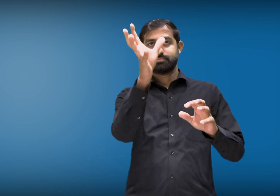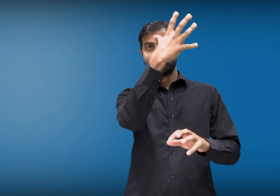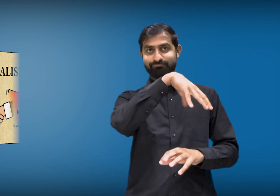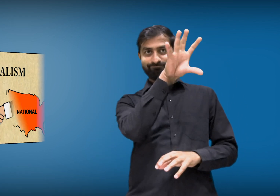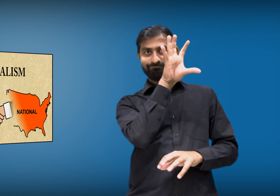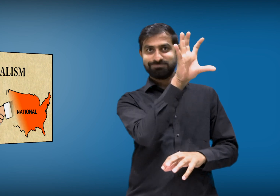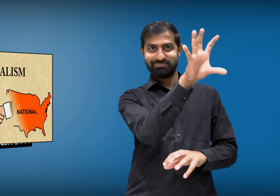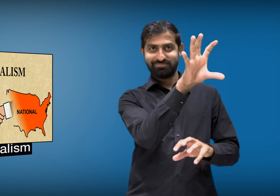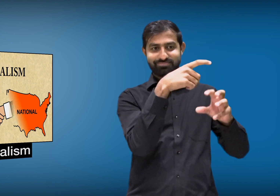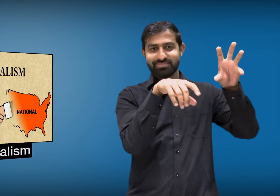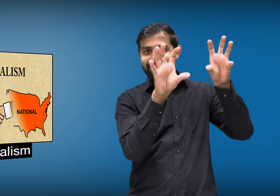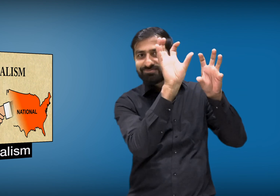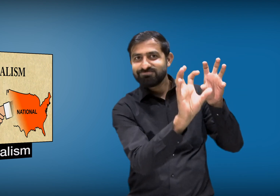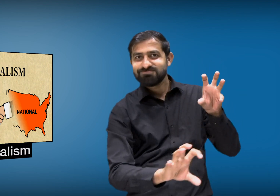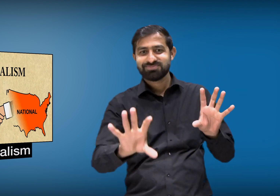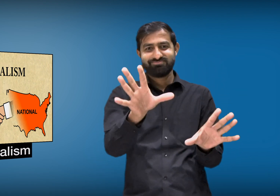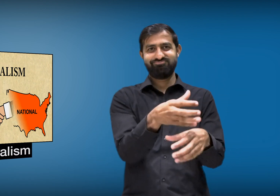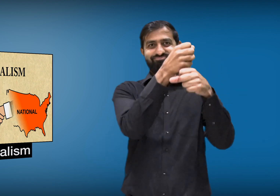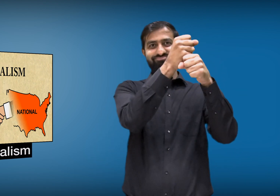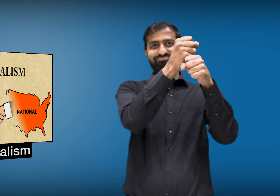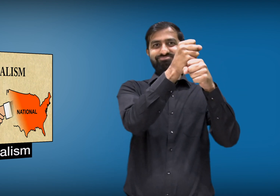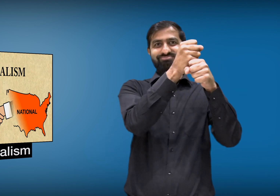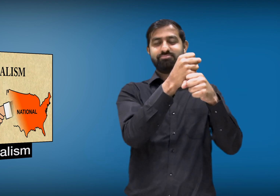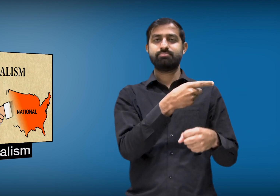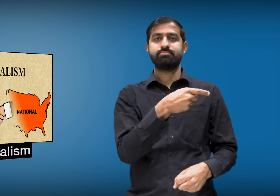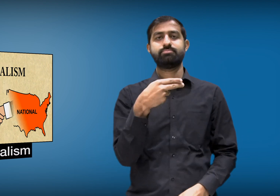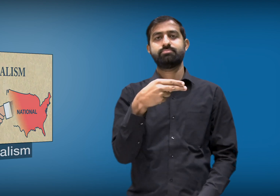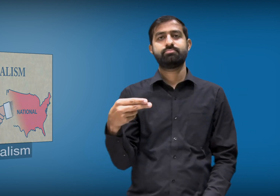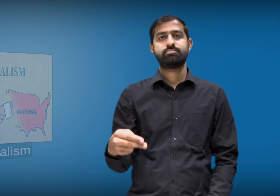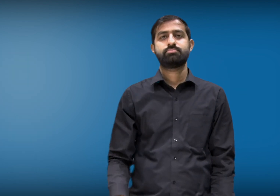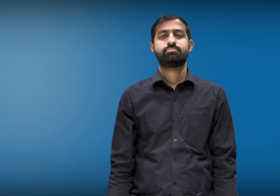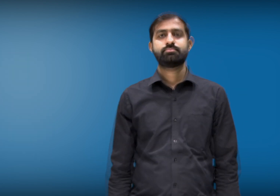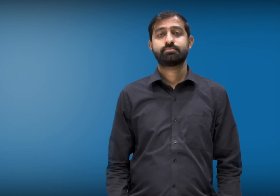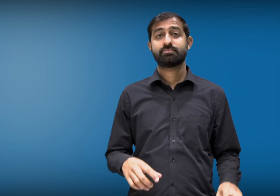Central and State government working together